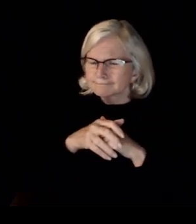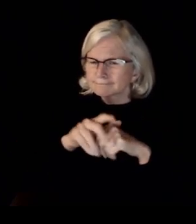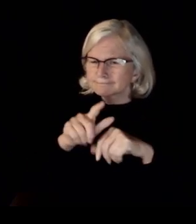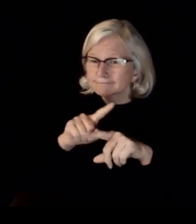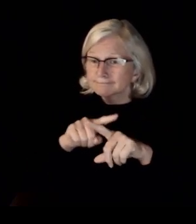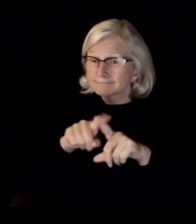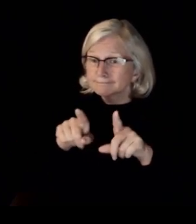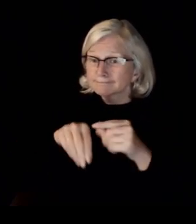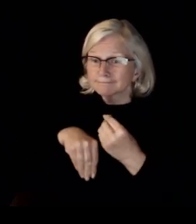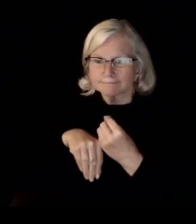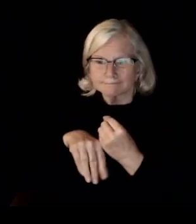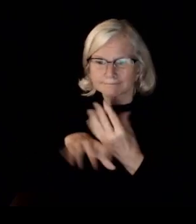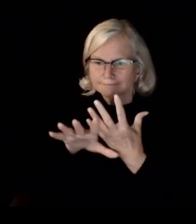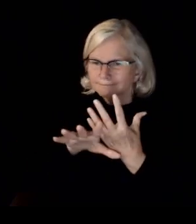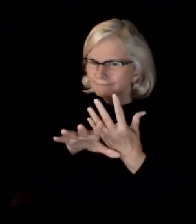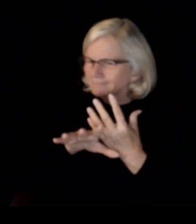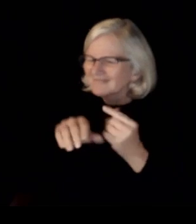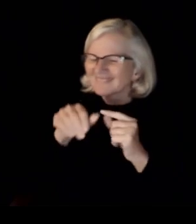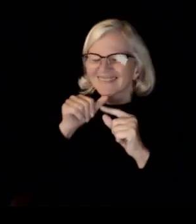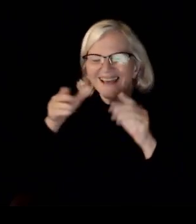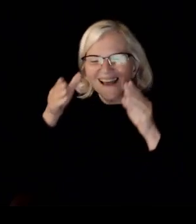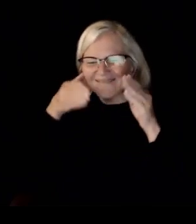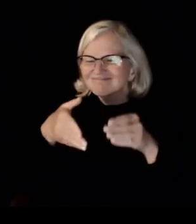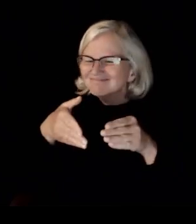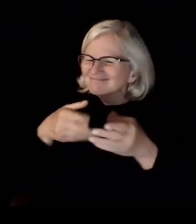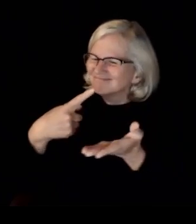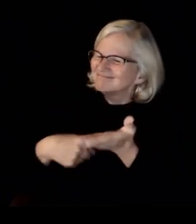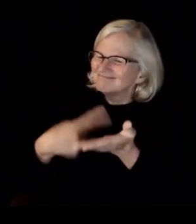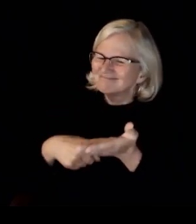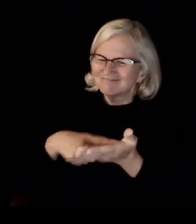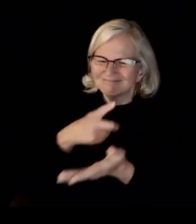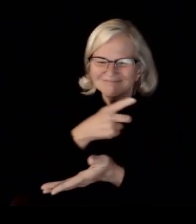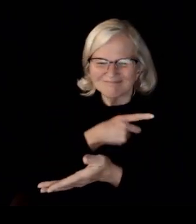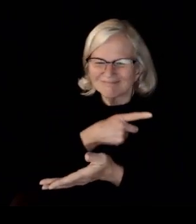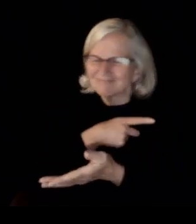know certainly where we were seeing hot spots we were seeing cases but also what would be good for the whole state.